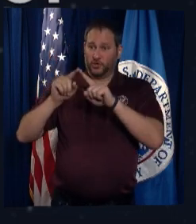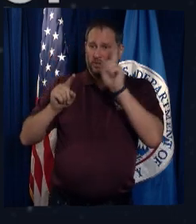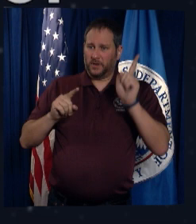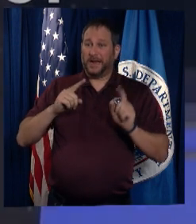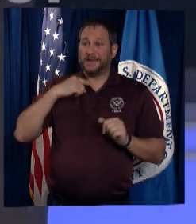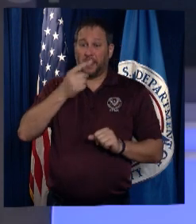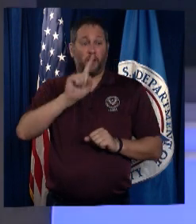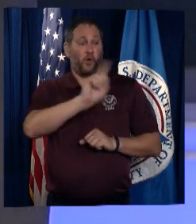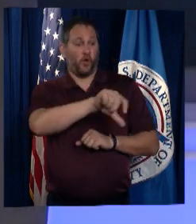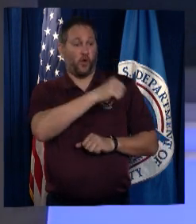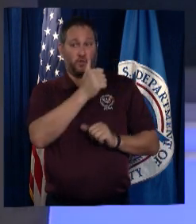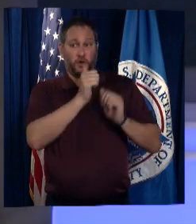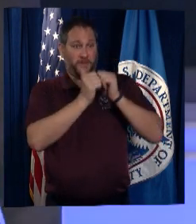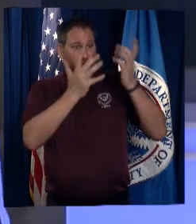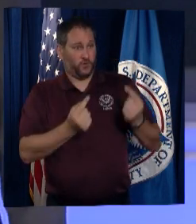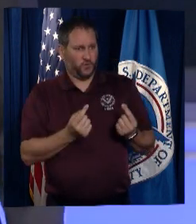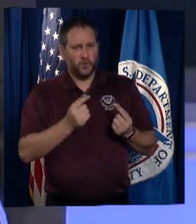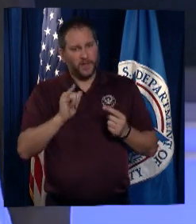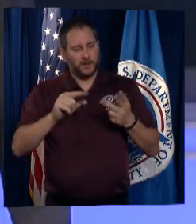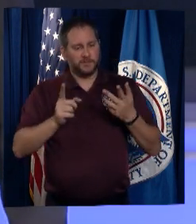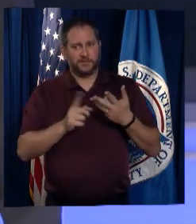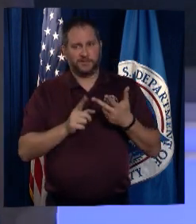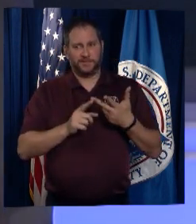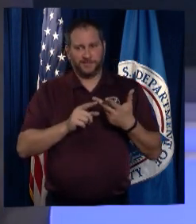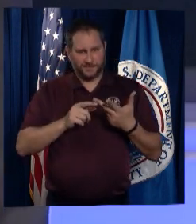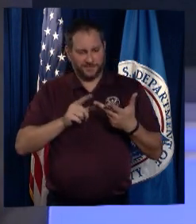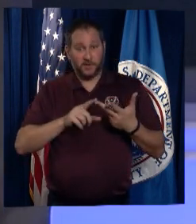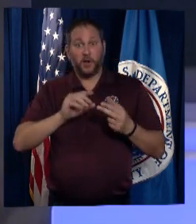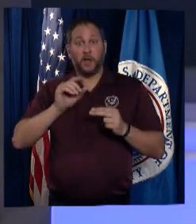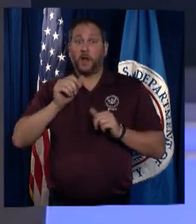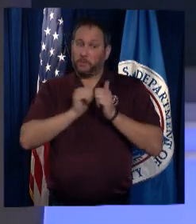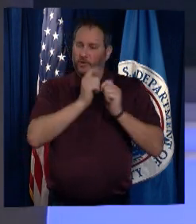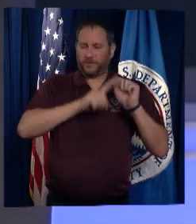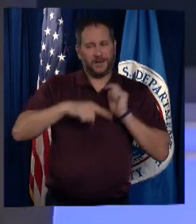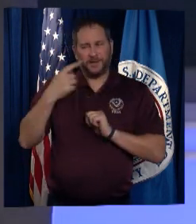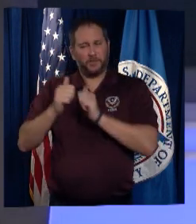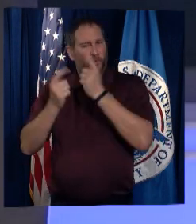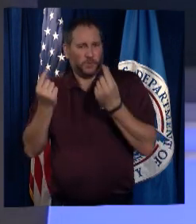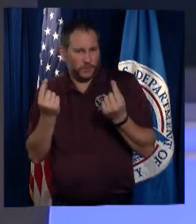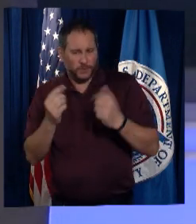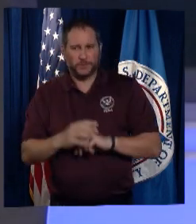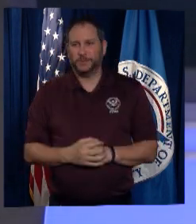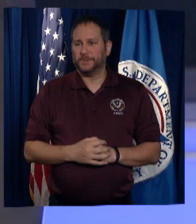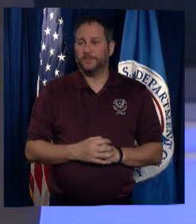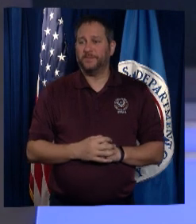law all the time. In government, the command-and-control approach would seem